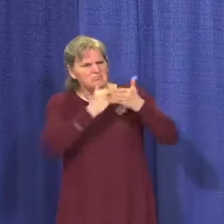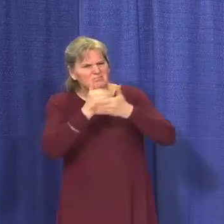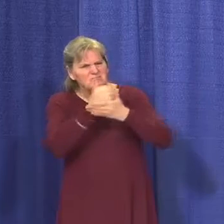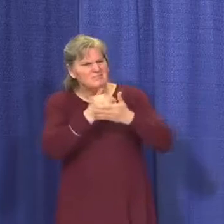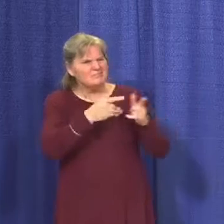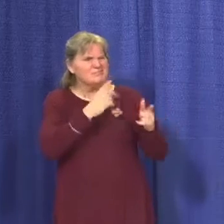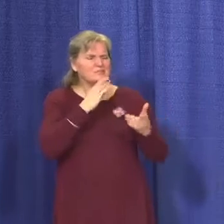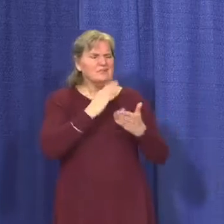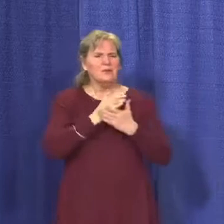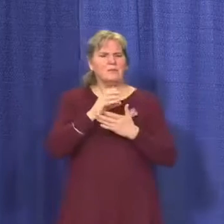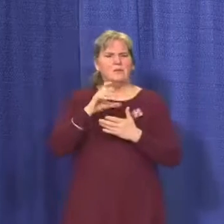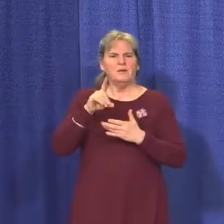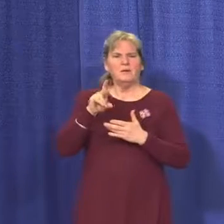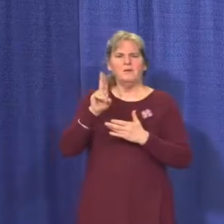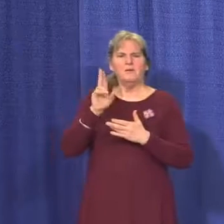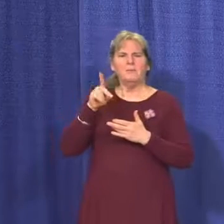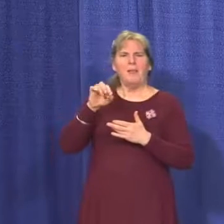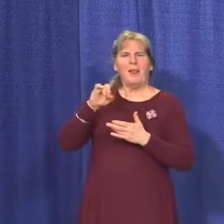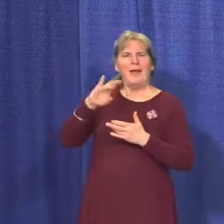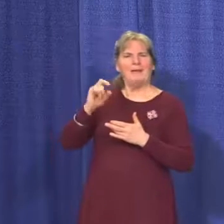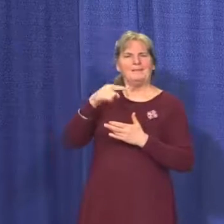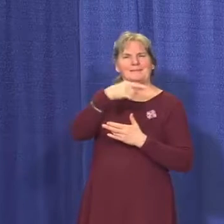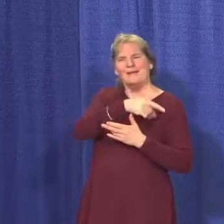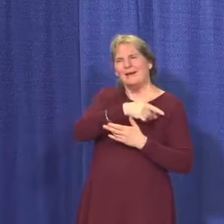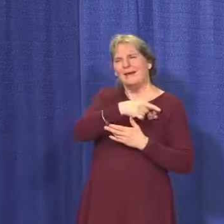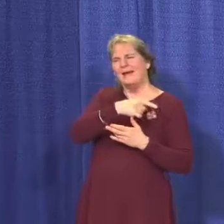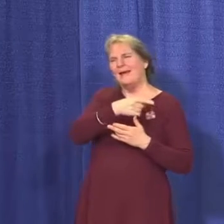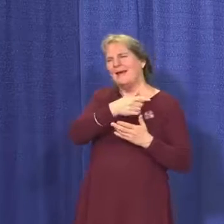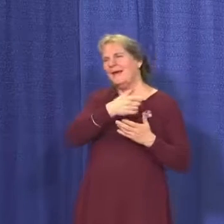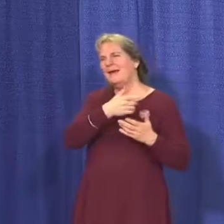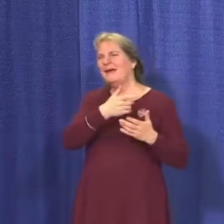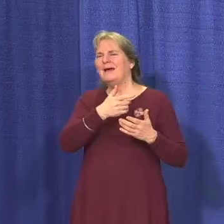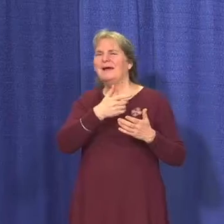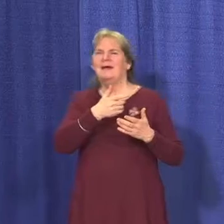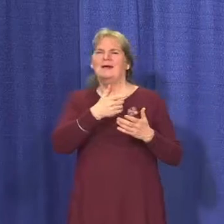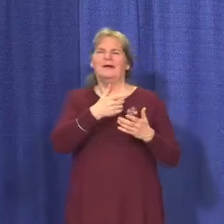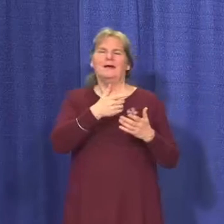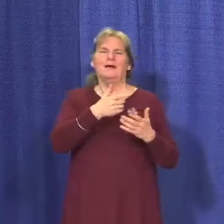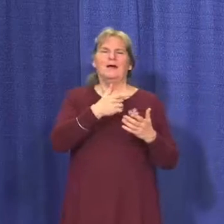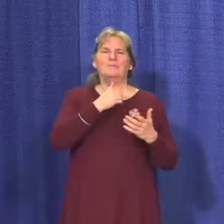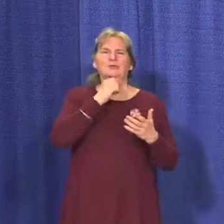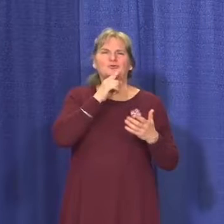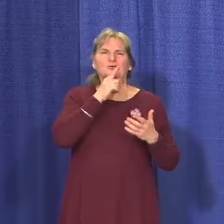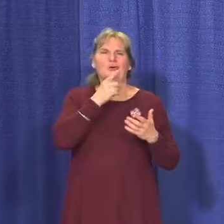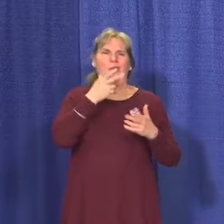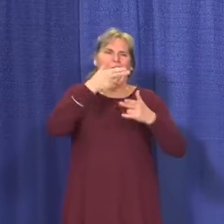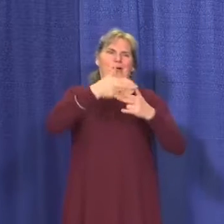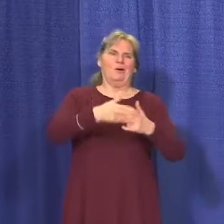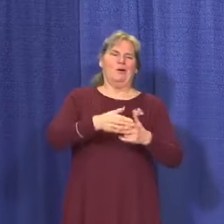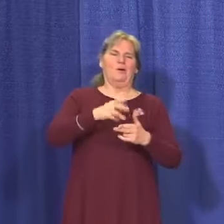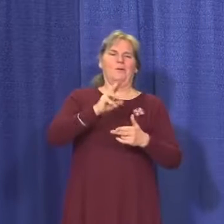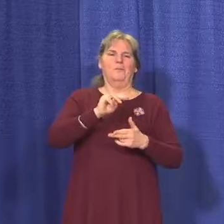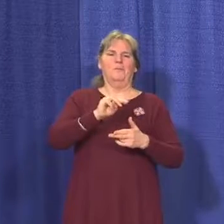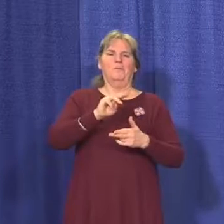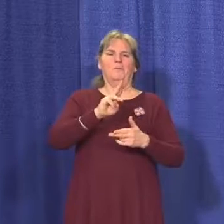mentioned the duplex for Dawson City. I don't really call that a